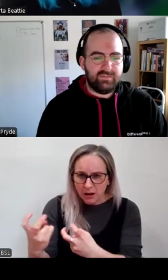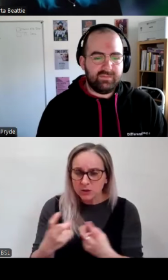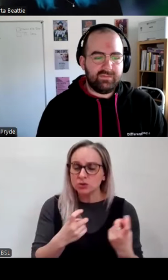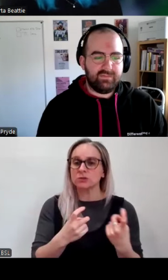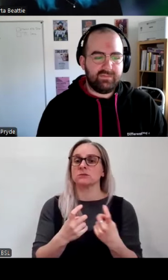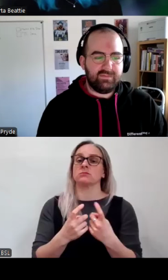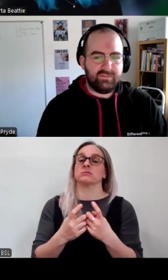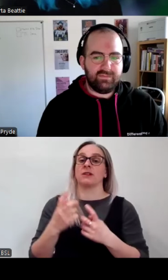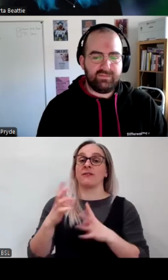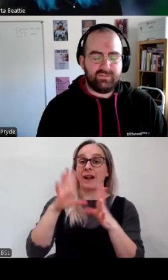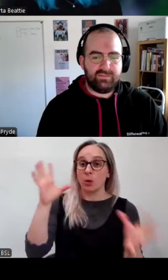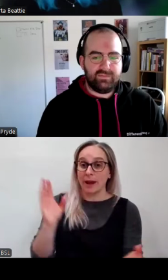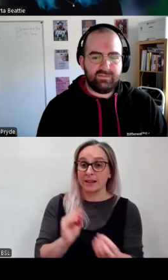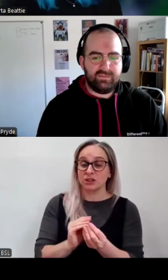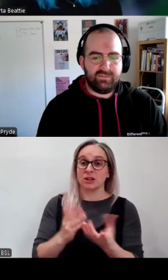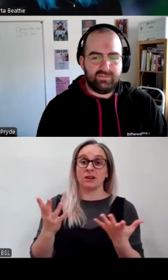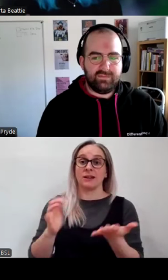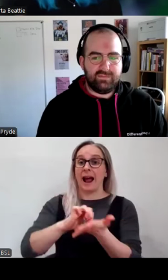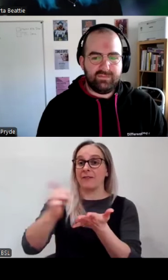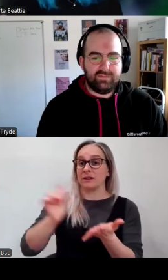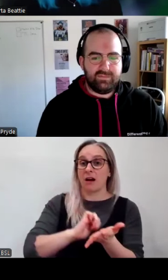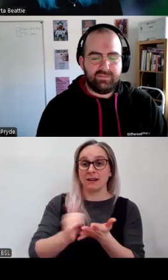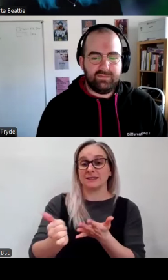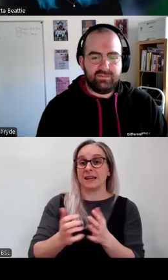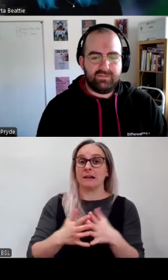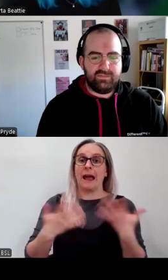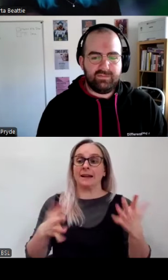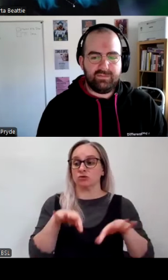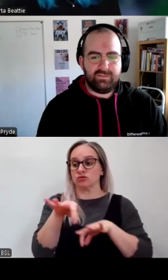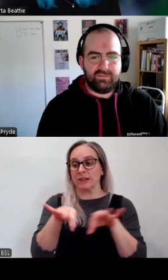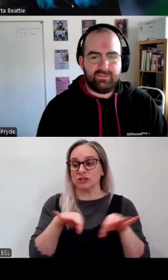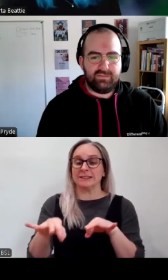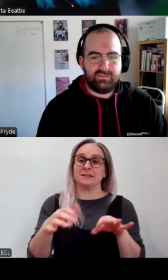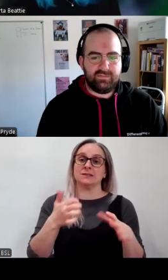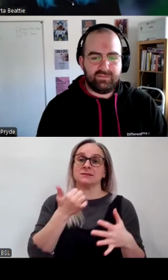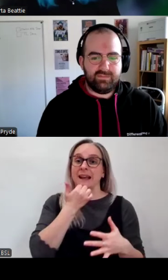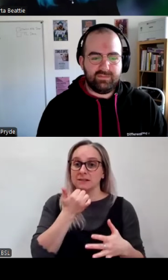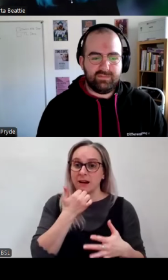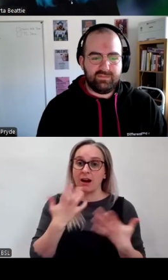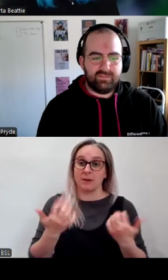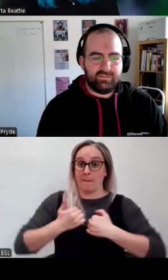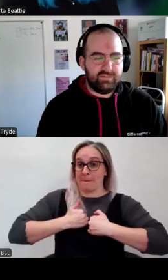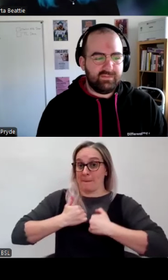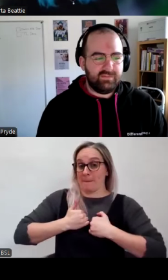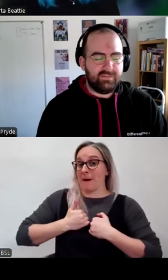advertising, e-commerce, and your strategy and data. Then there's my specialism, which is digital accessibility.